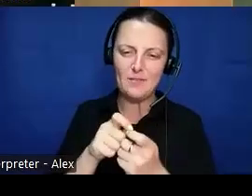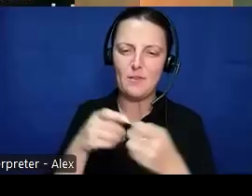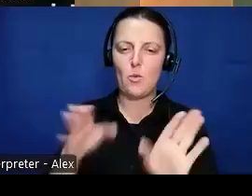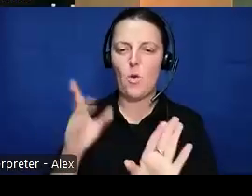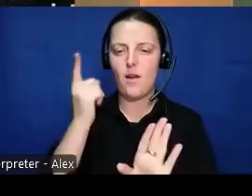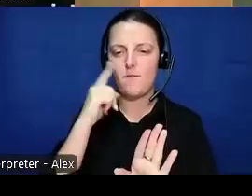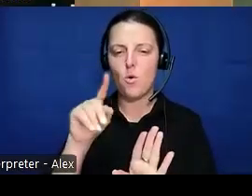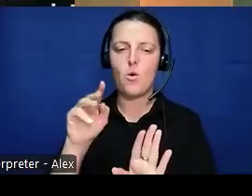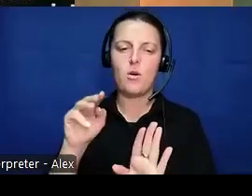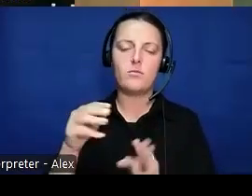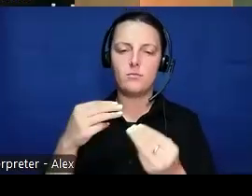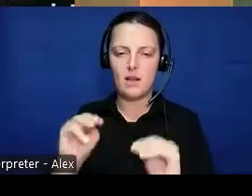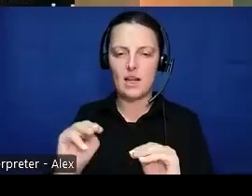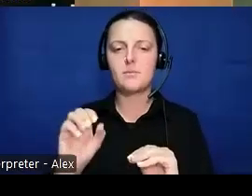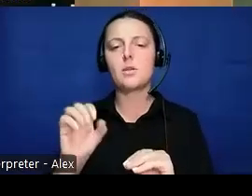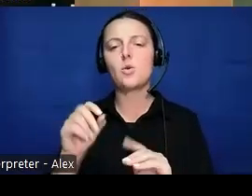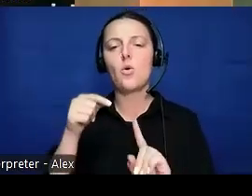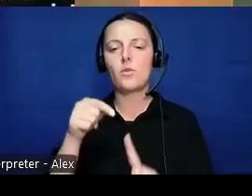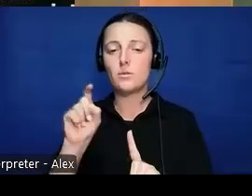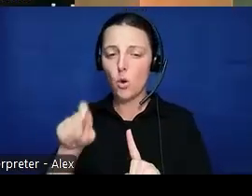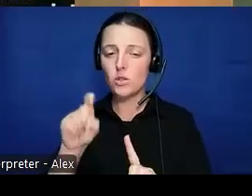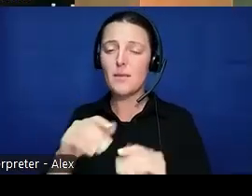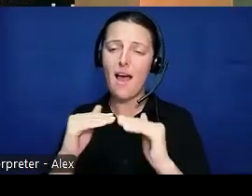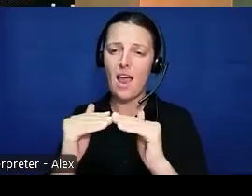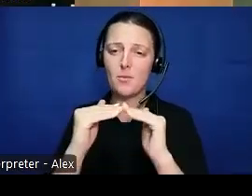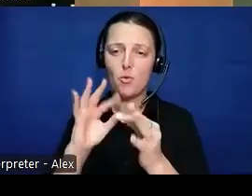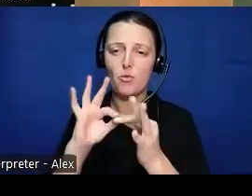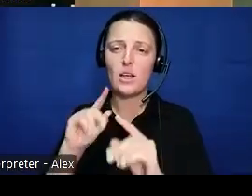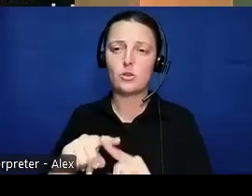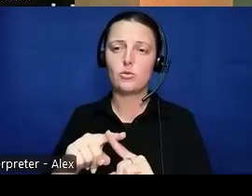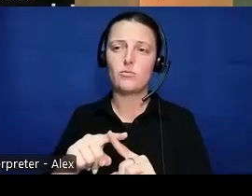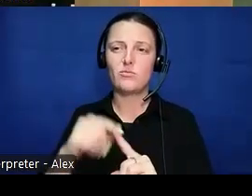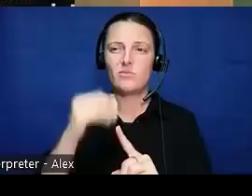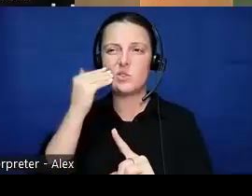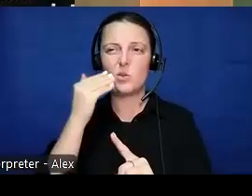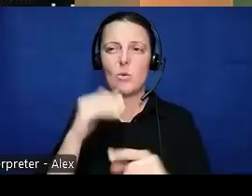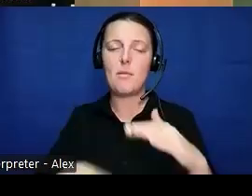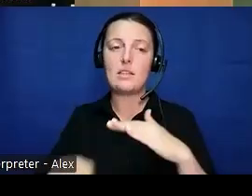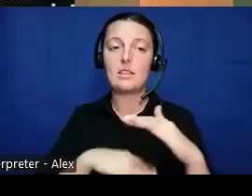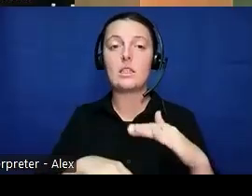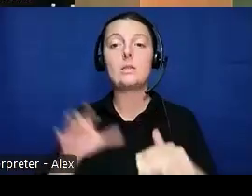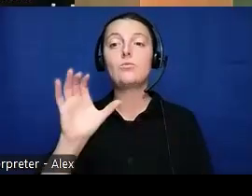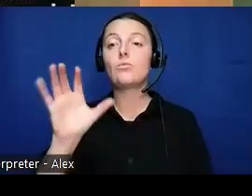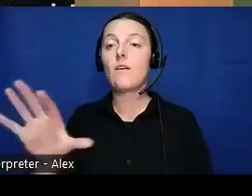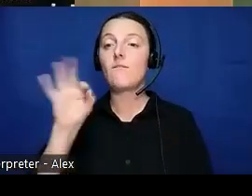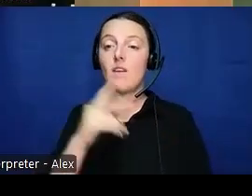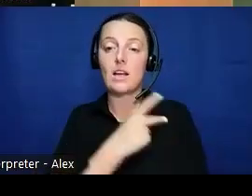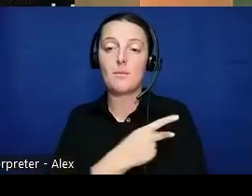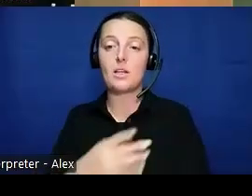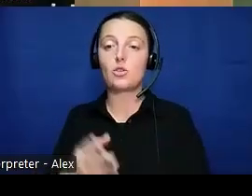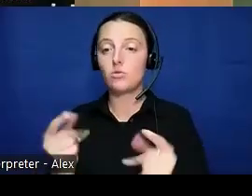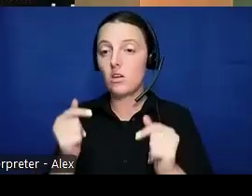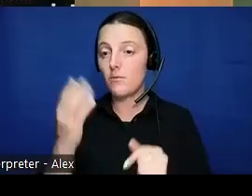be equitable in terms of um you know, basically finding patients sort of upfront. Um and uh I I